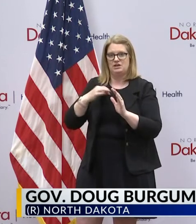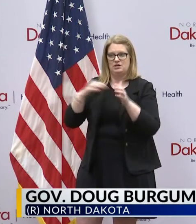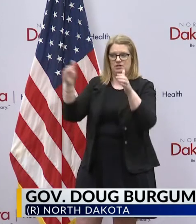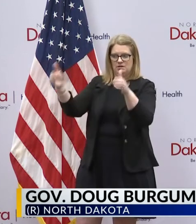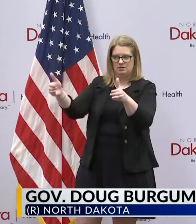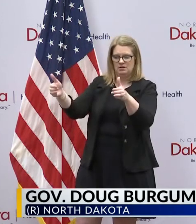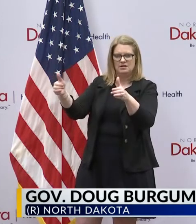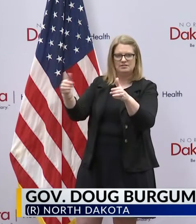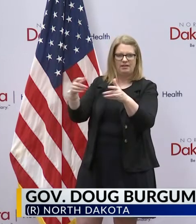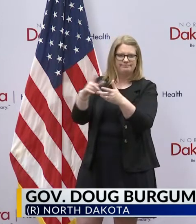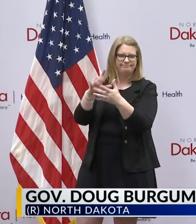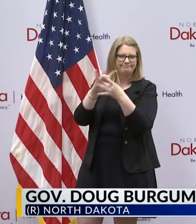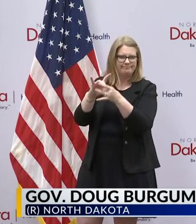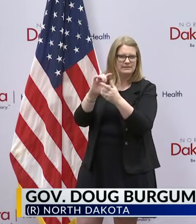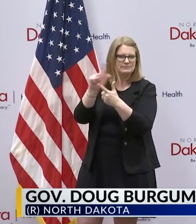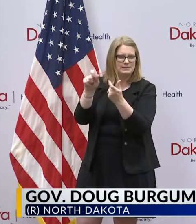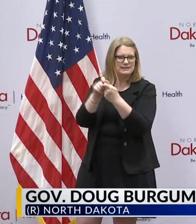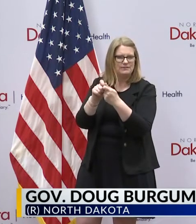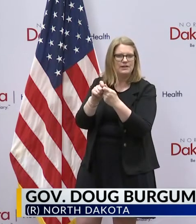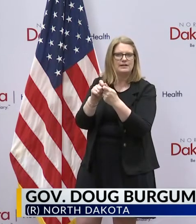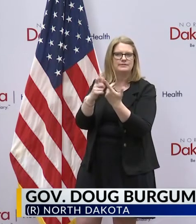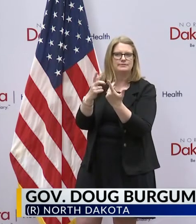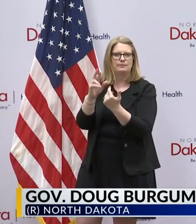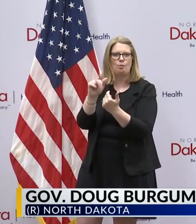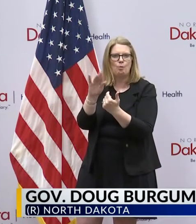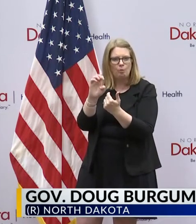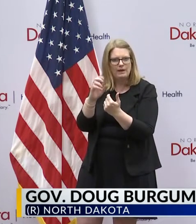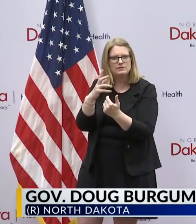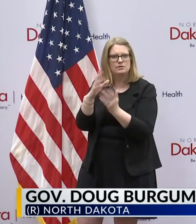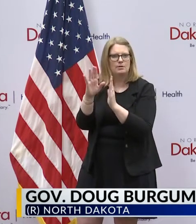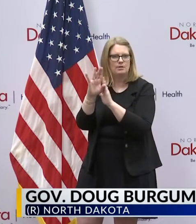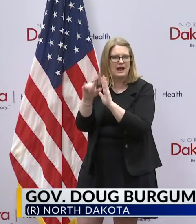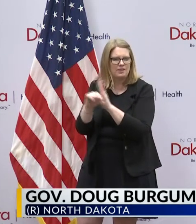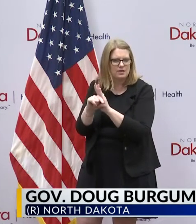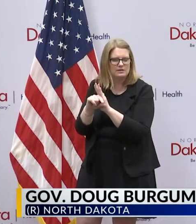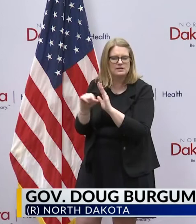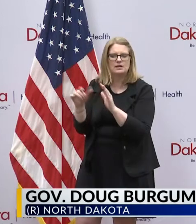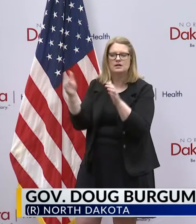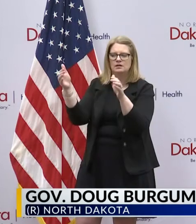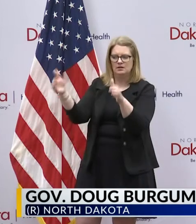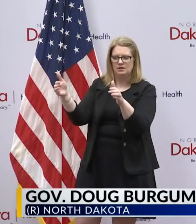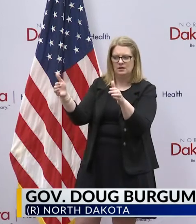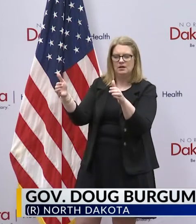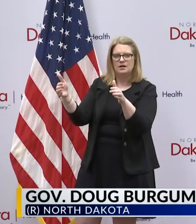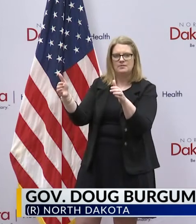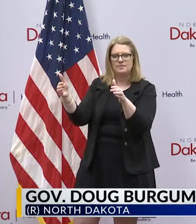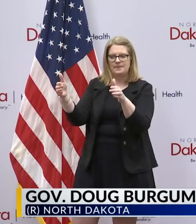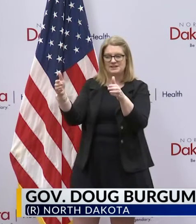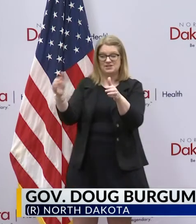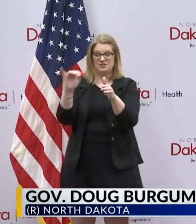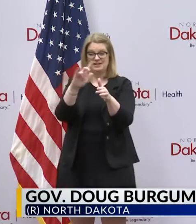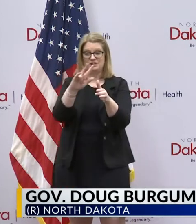WHO ALSO HAVE SELF-IDENTIFIED ON A VOLUNTARY BASIS THAT THEY BELONG TO A RACIAL OR ETHNIC